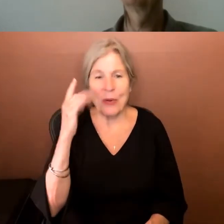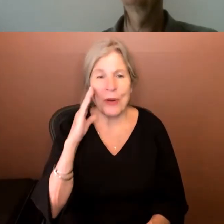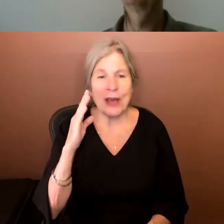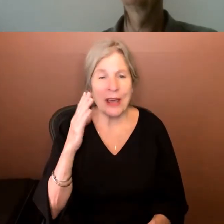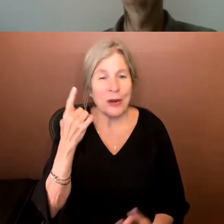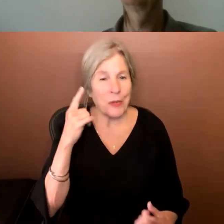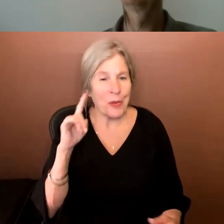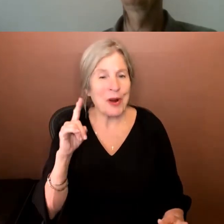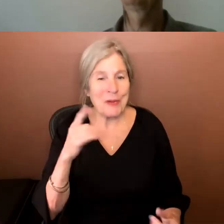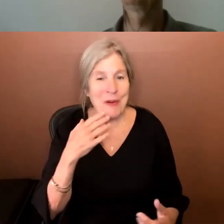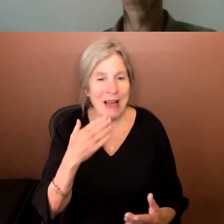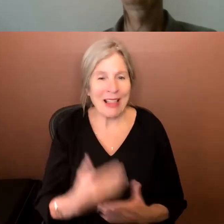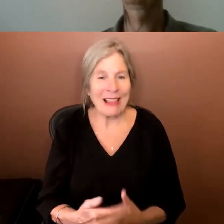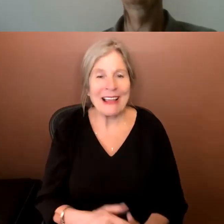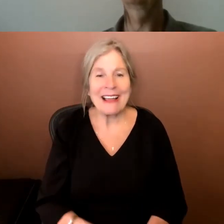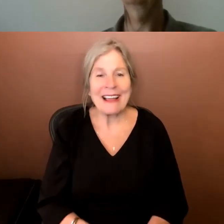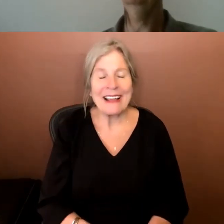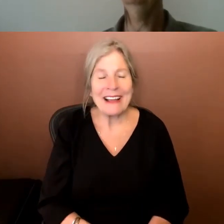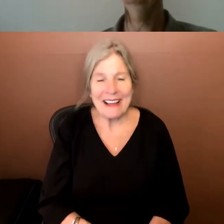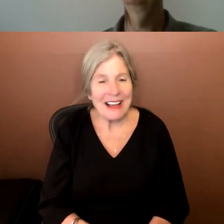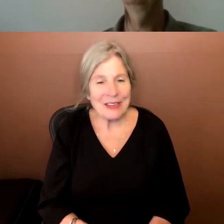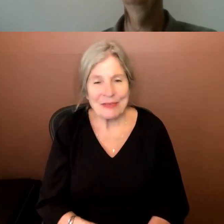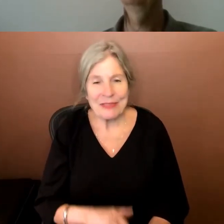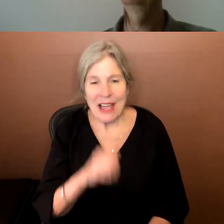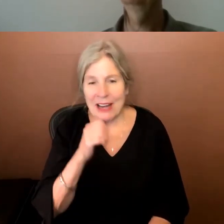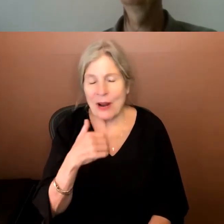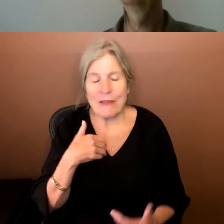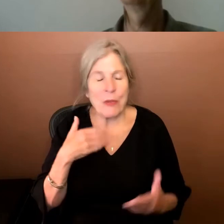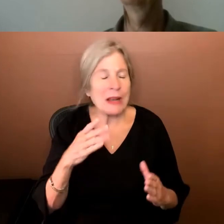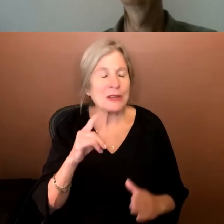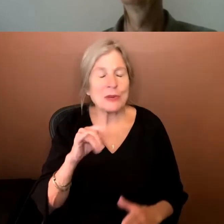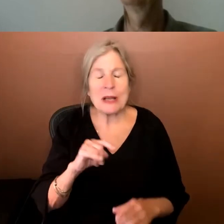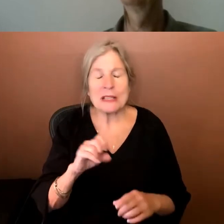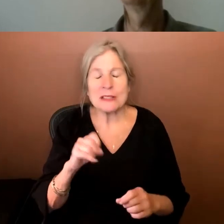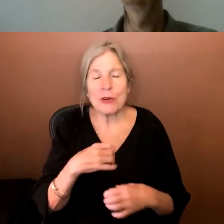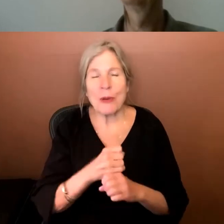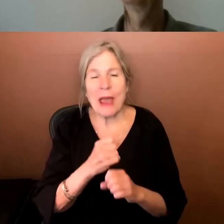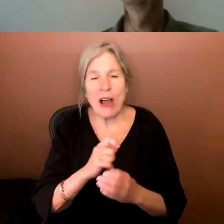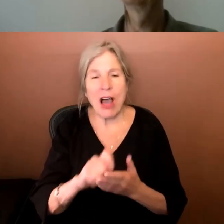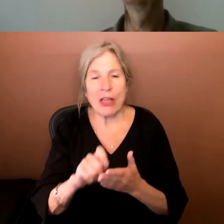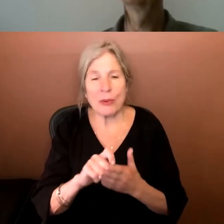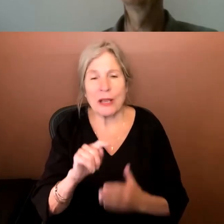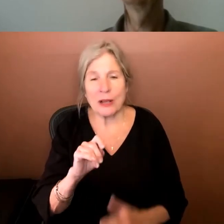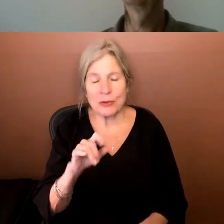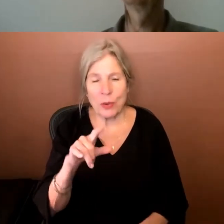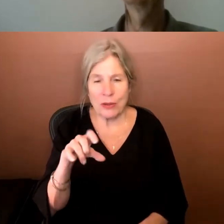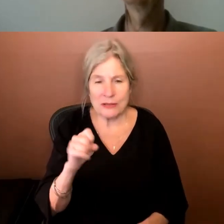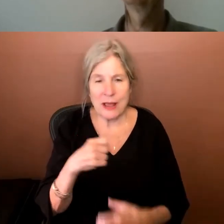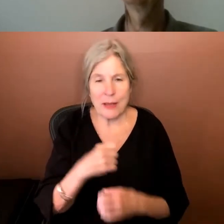And I don't have a means of doing it. Creating authoring tools that make sense for visually